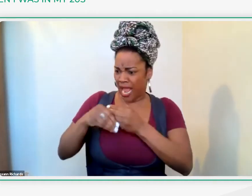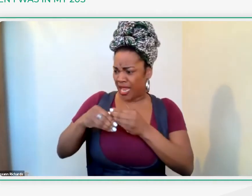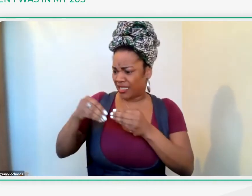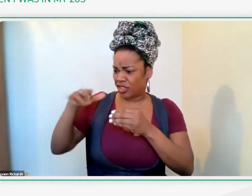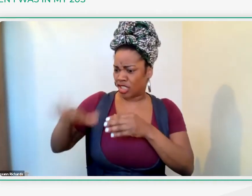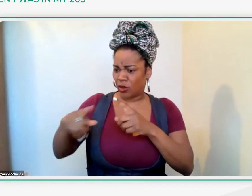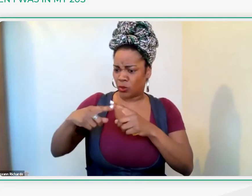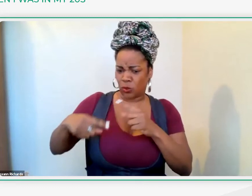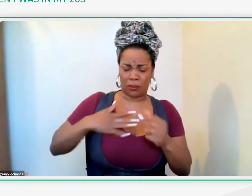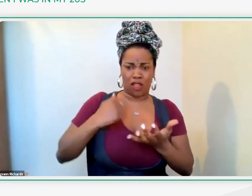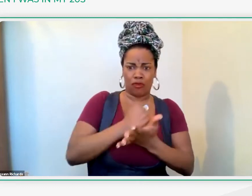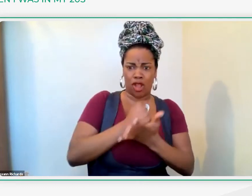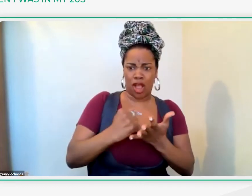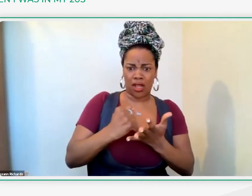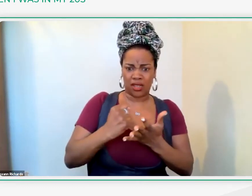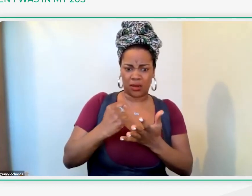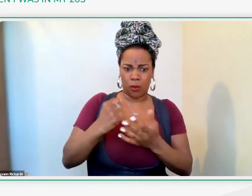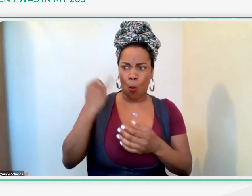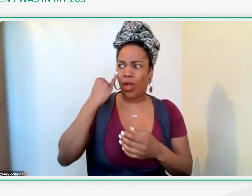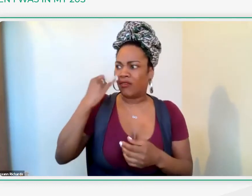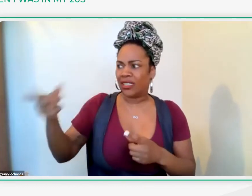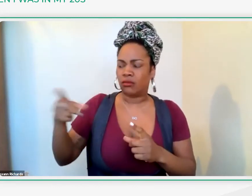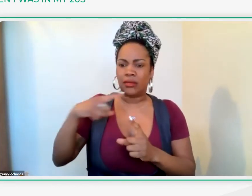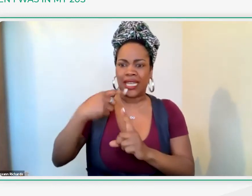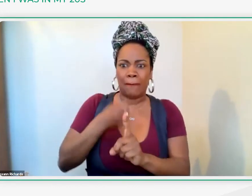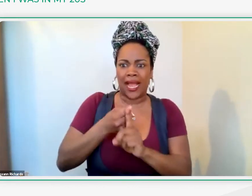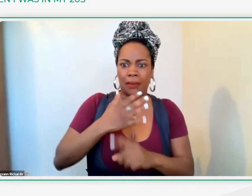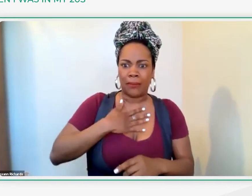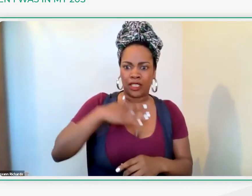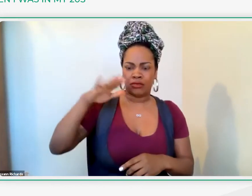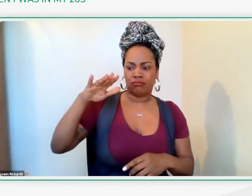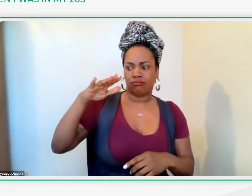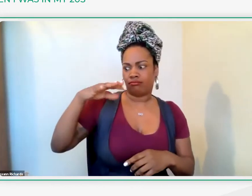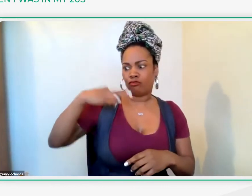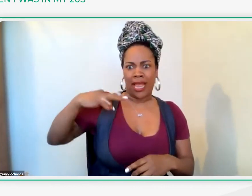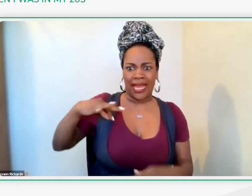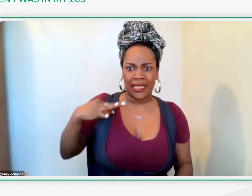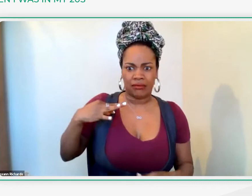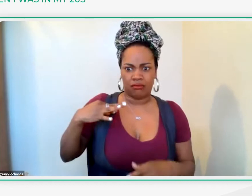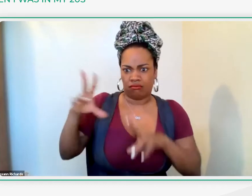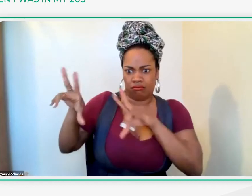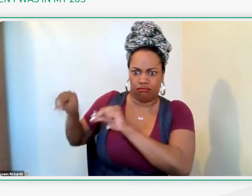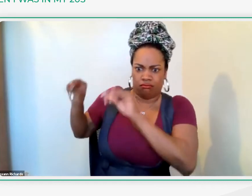Regardless of if you're confident in your decision with your child, you may even be